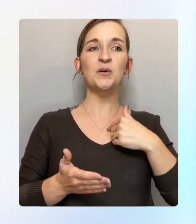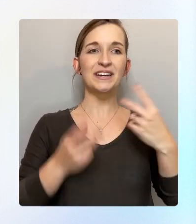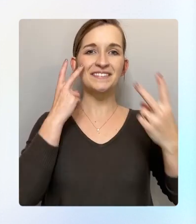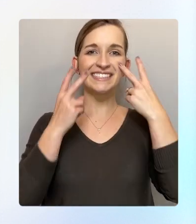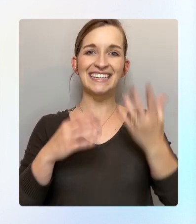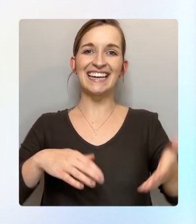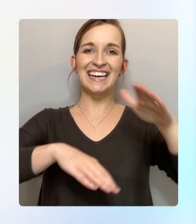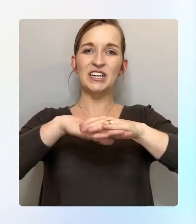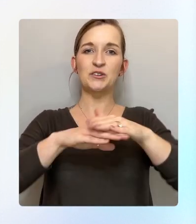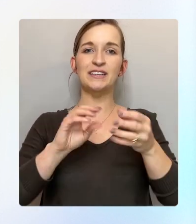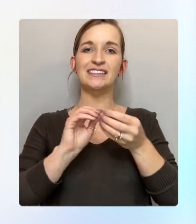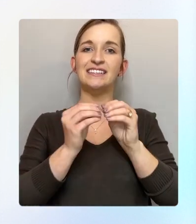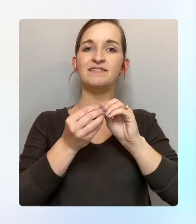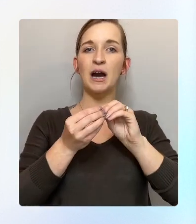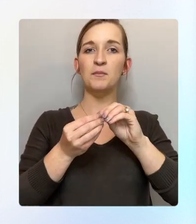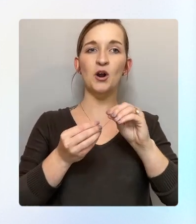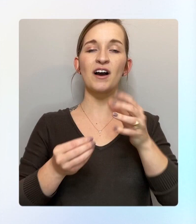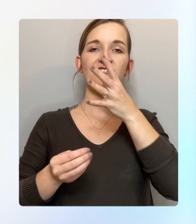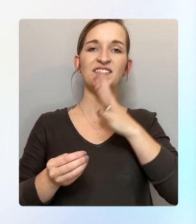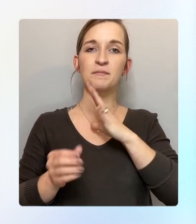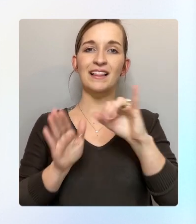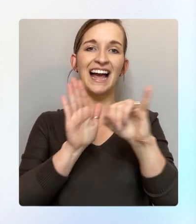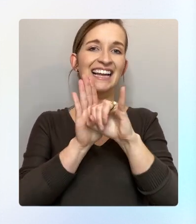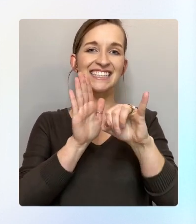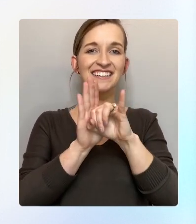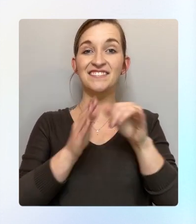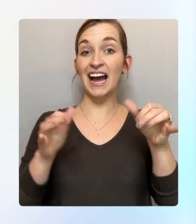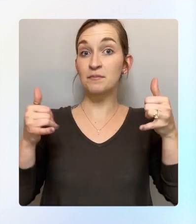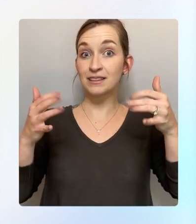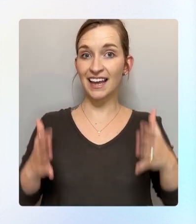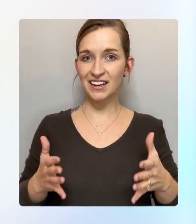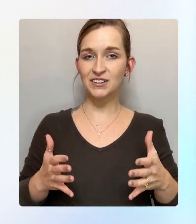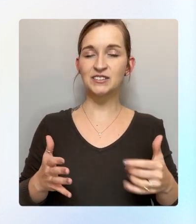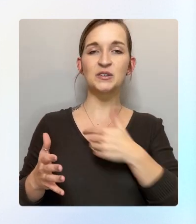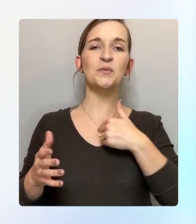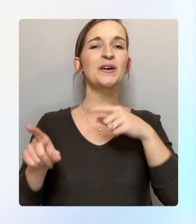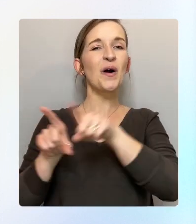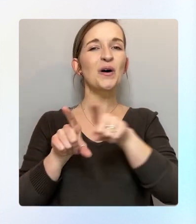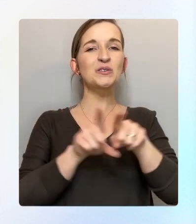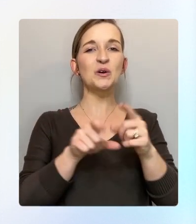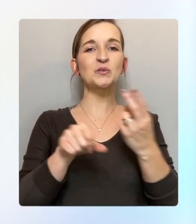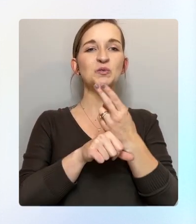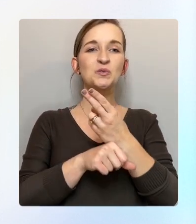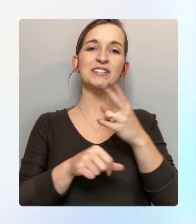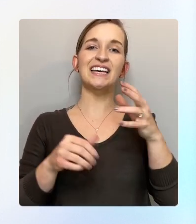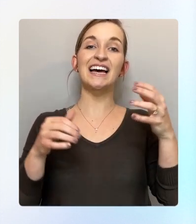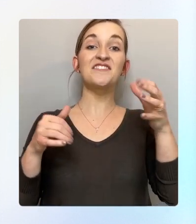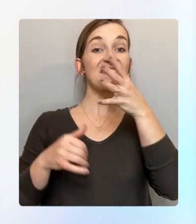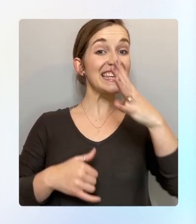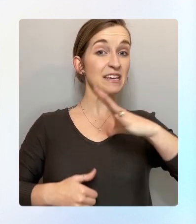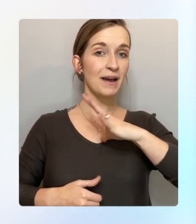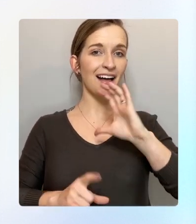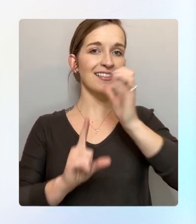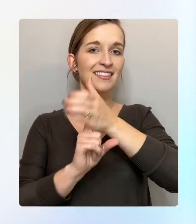We also actively use female avatars in trailers and store assets. We're now proud to share that over one third